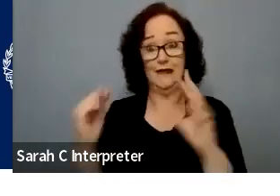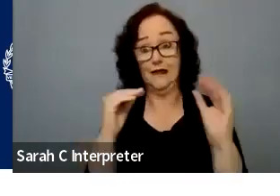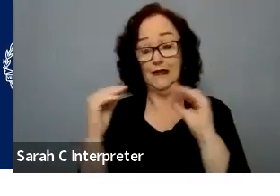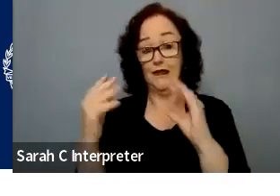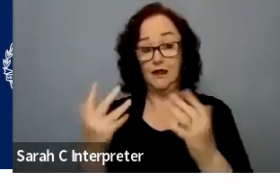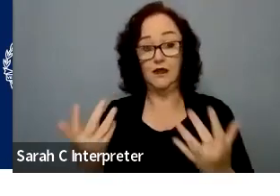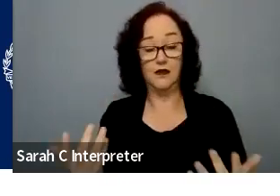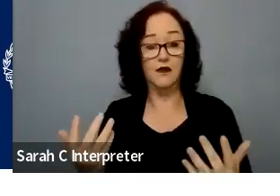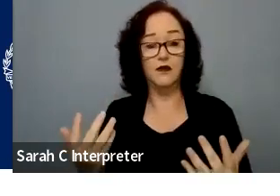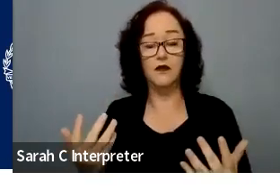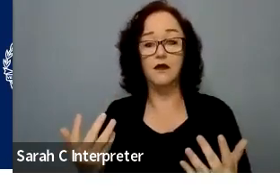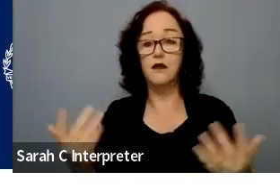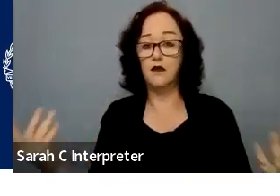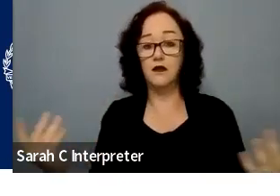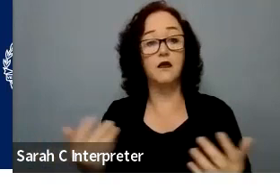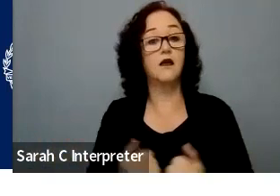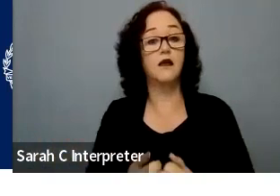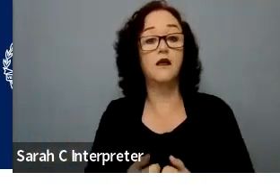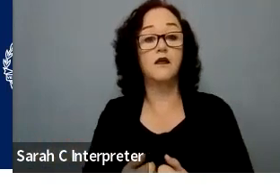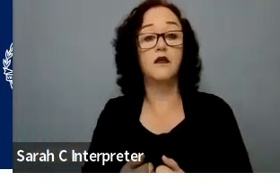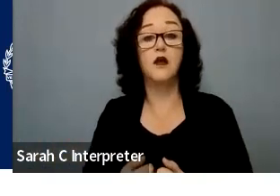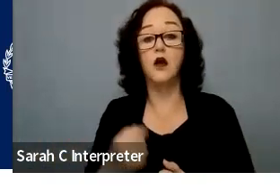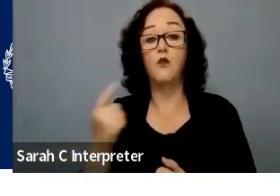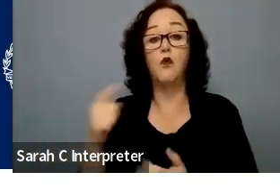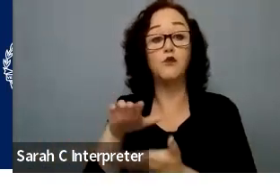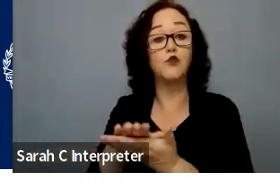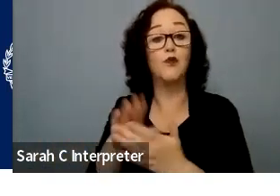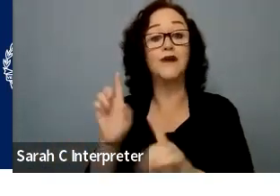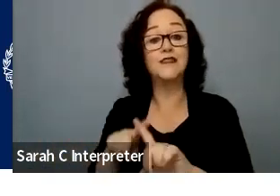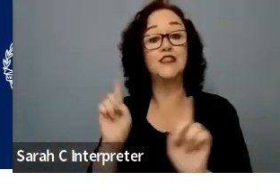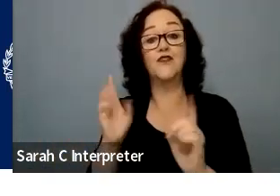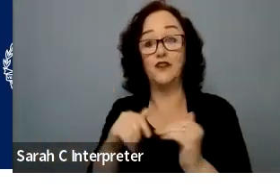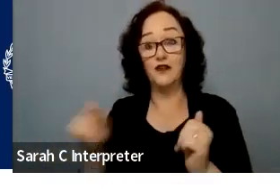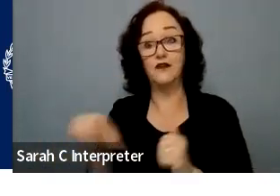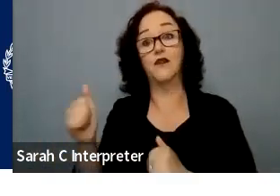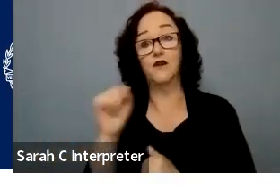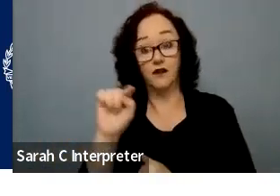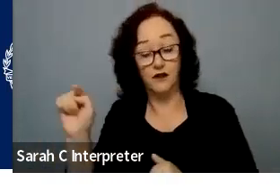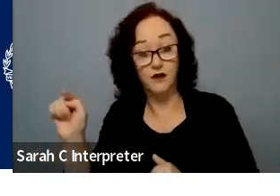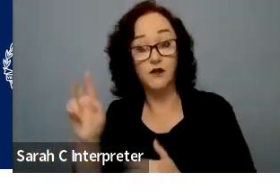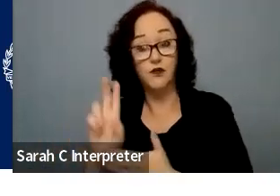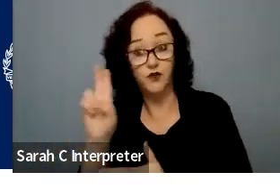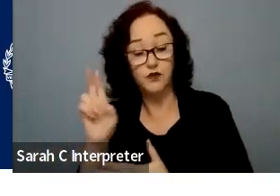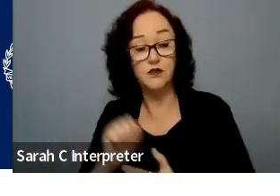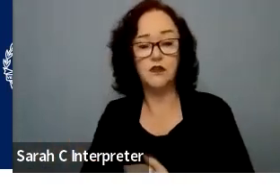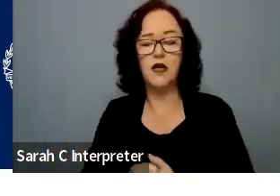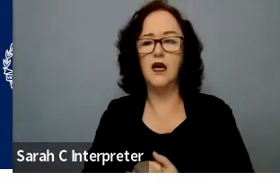little bit different than most of the other schools that are involved in this project in other words the five universities, so let me give you a little bit of history about that.